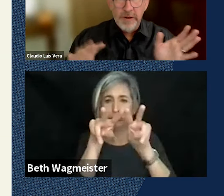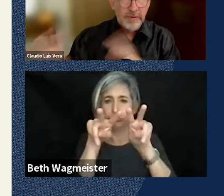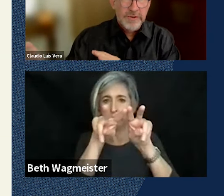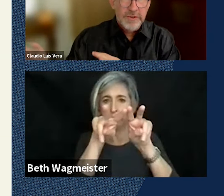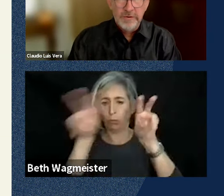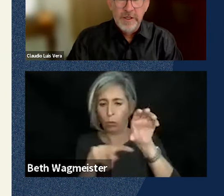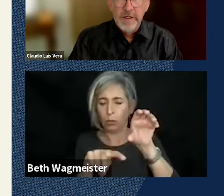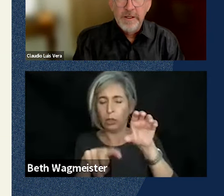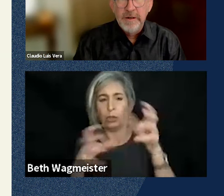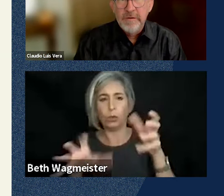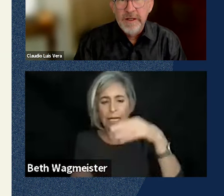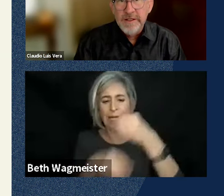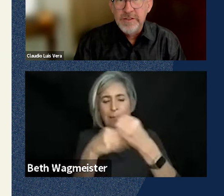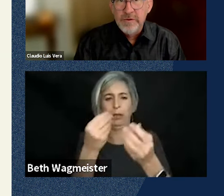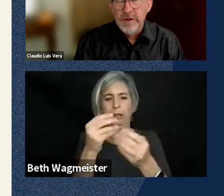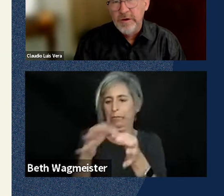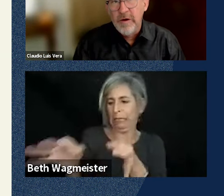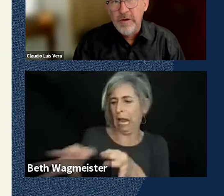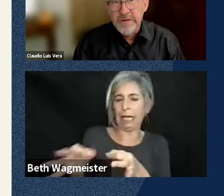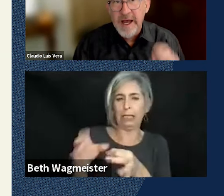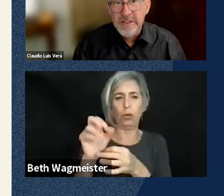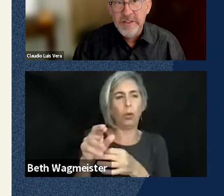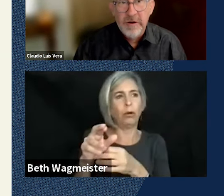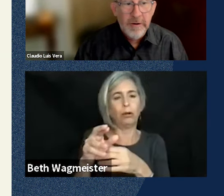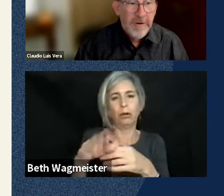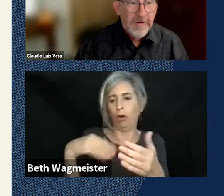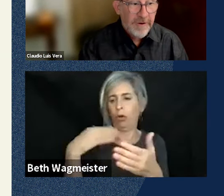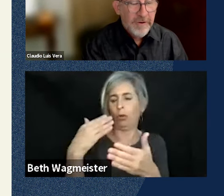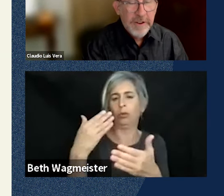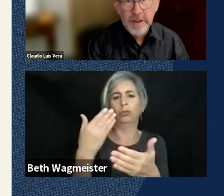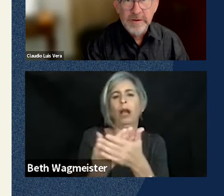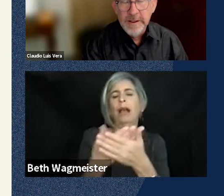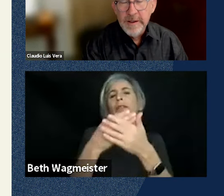you're able to, you know, get to where the calls to action are fairly quickly.